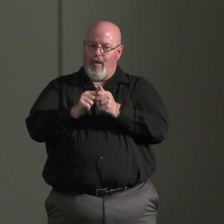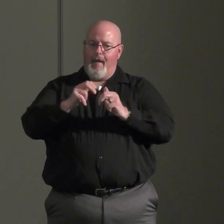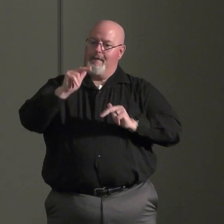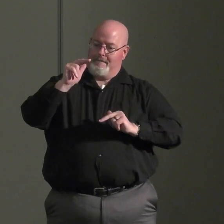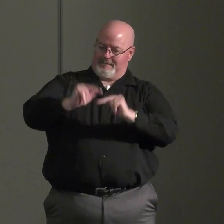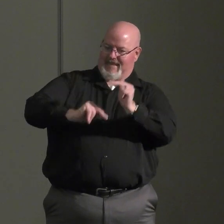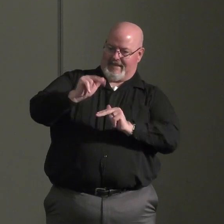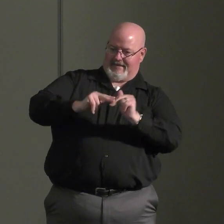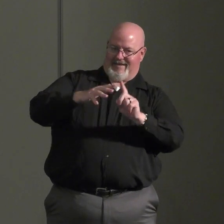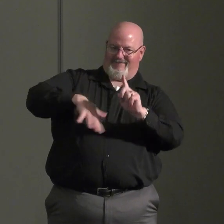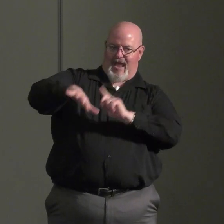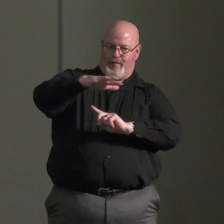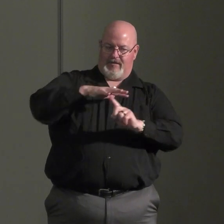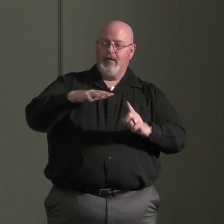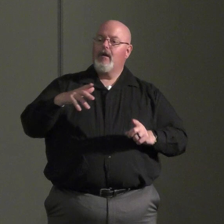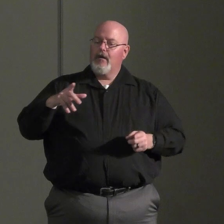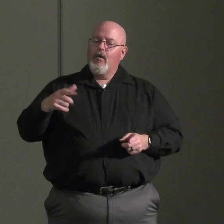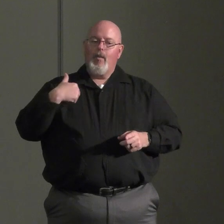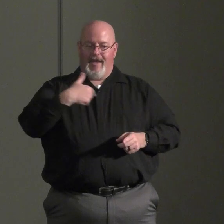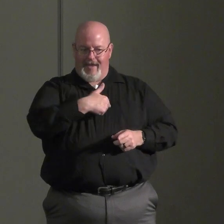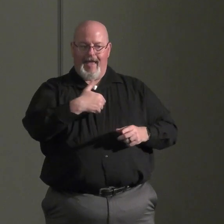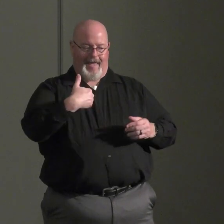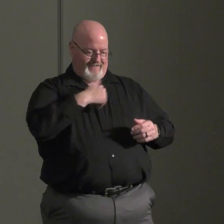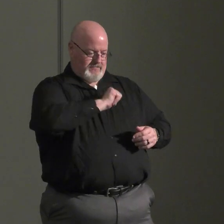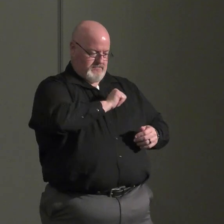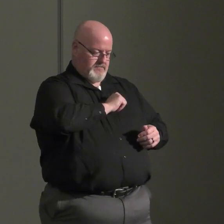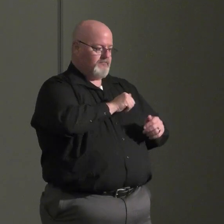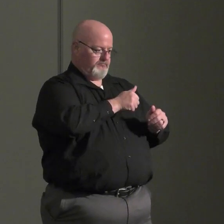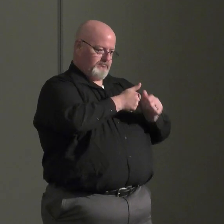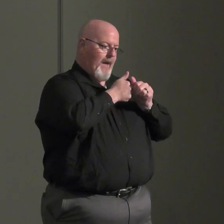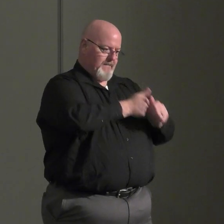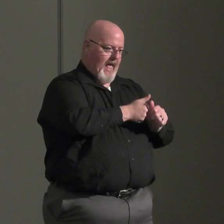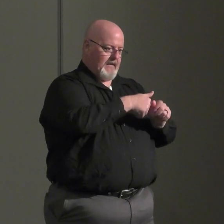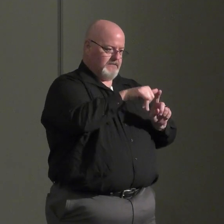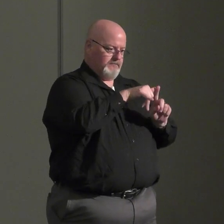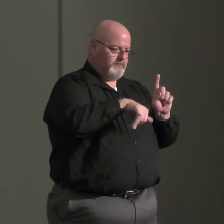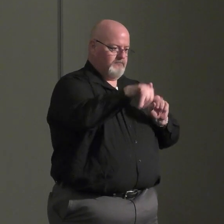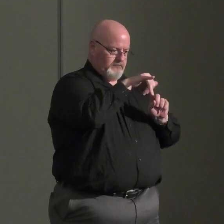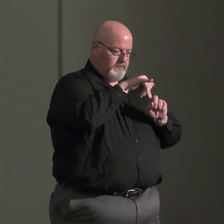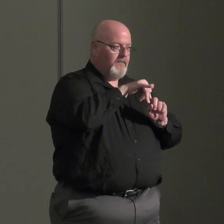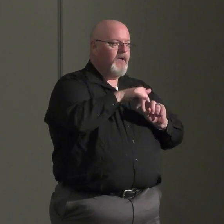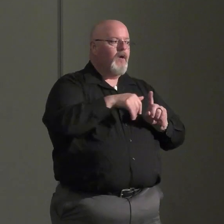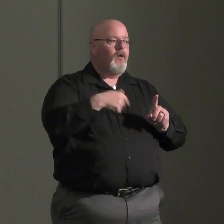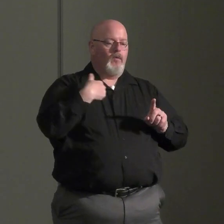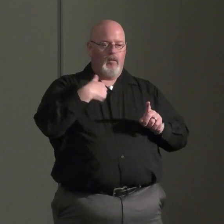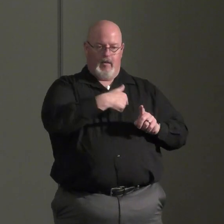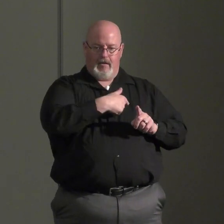have our own set of compliance guidelines. That we have. You are in California you've